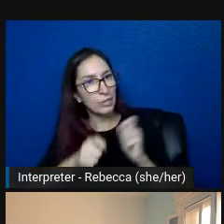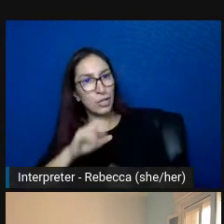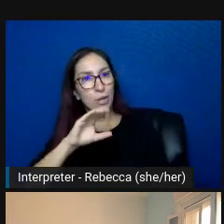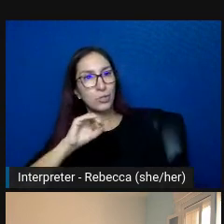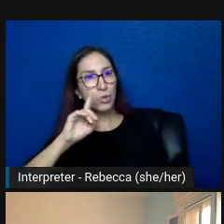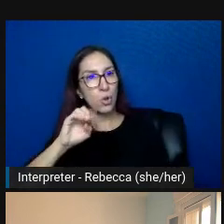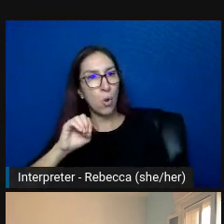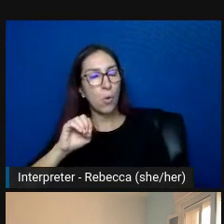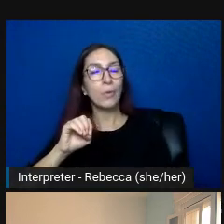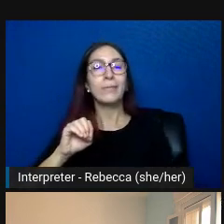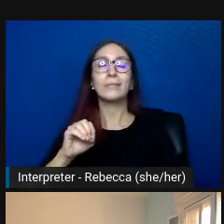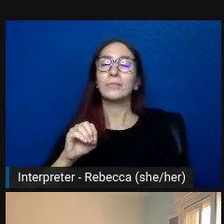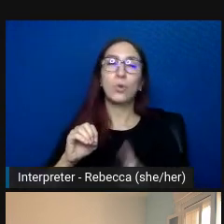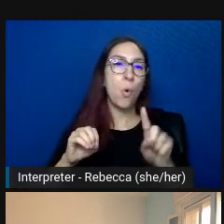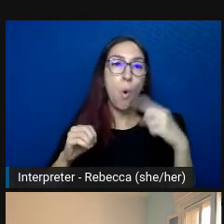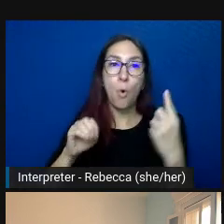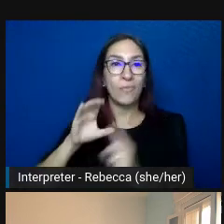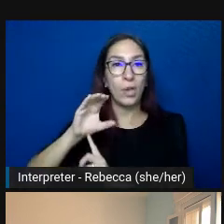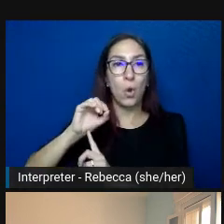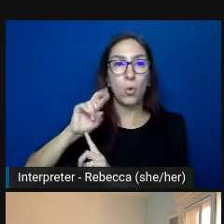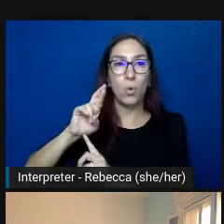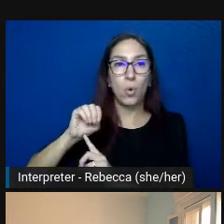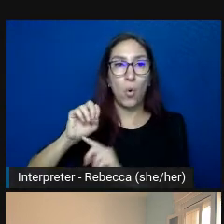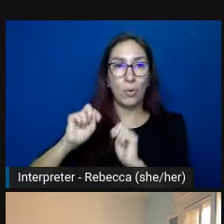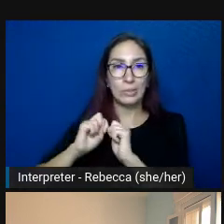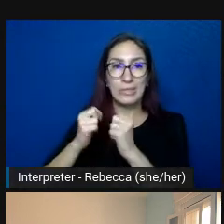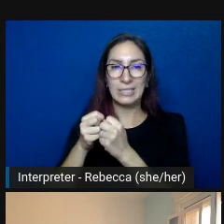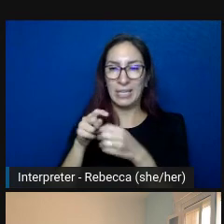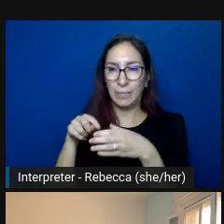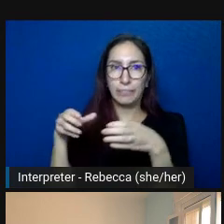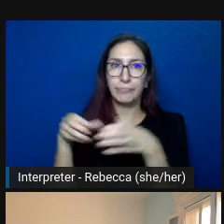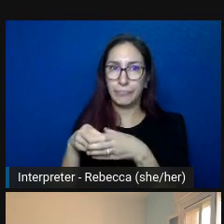Only the code team in Joomla were able to make changes to the CMS.